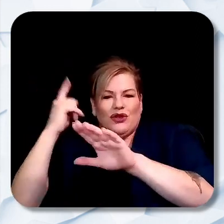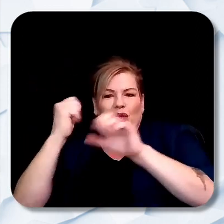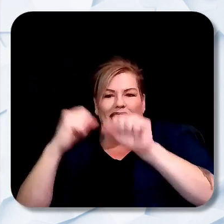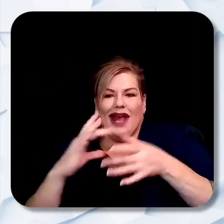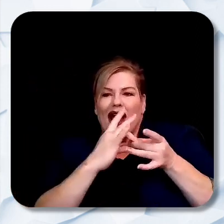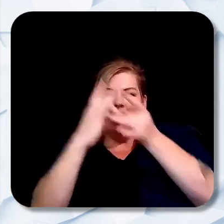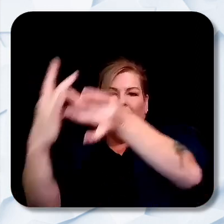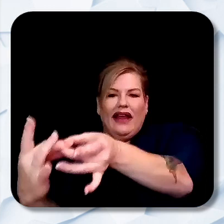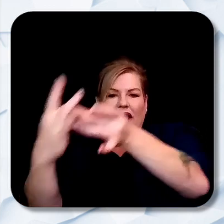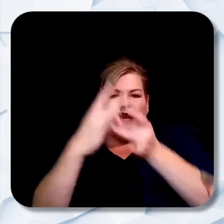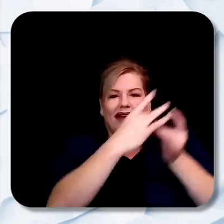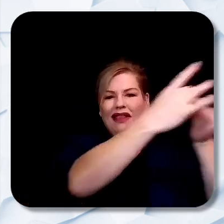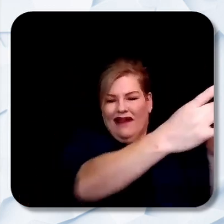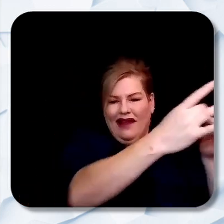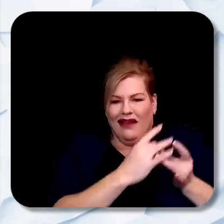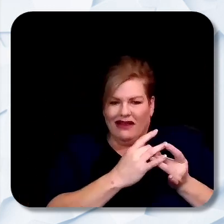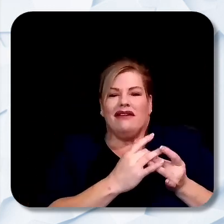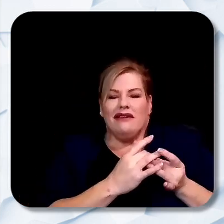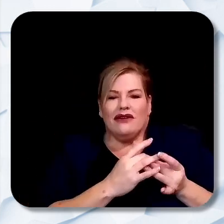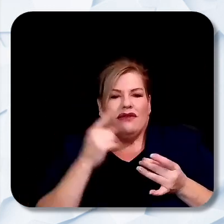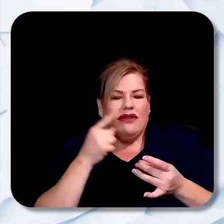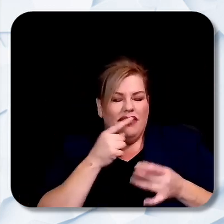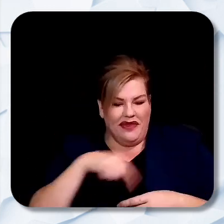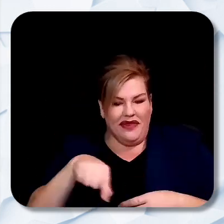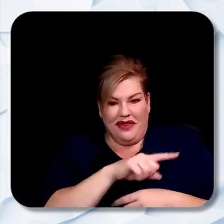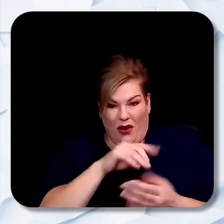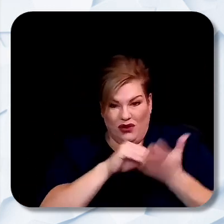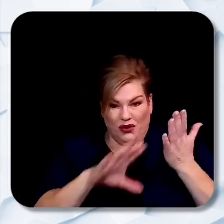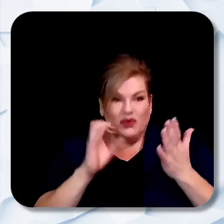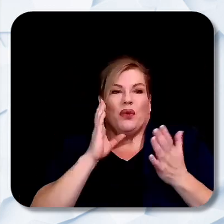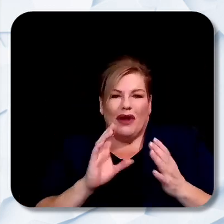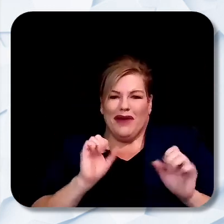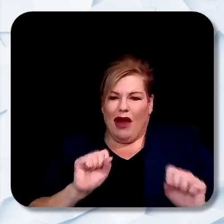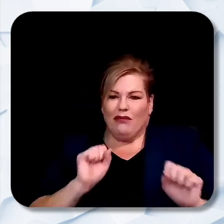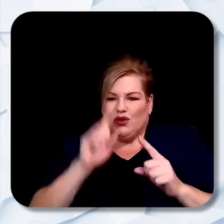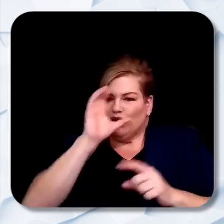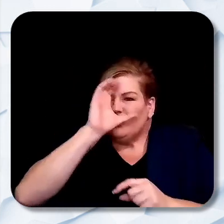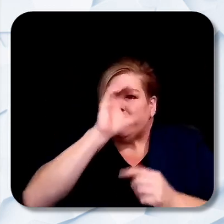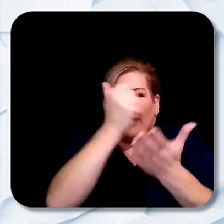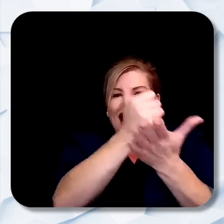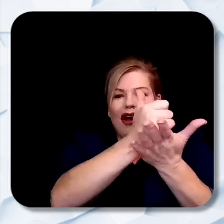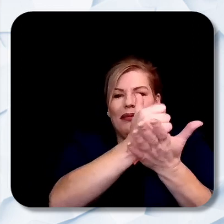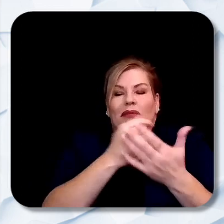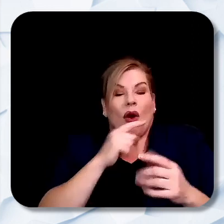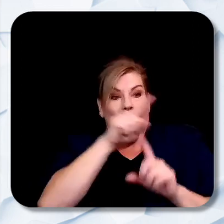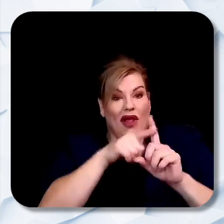they're seamless. So. Not only are they more likely to seek help, but when they do get services they're getting the most out of those services,